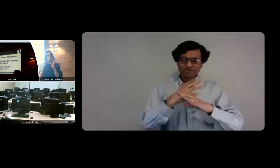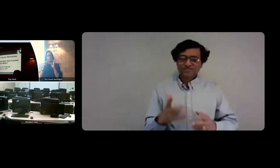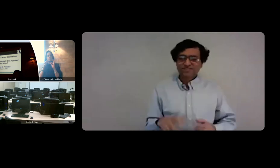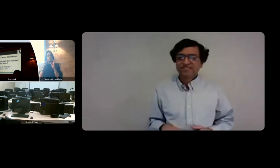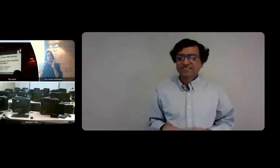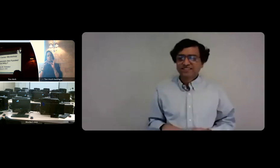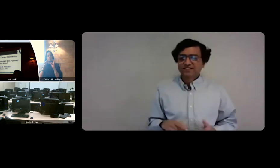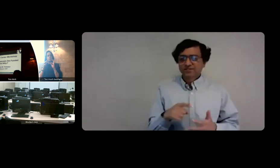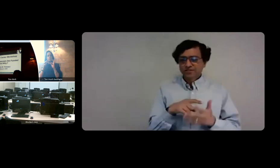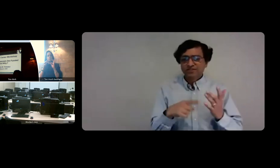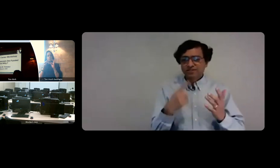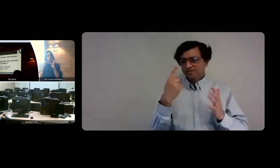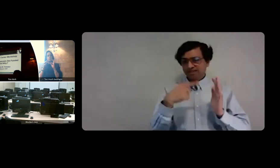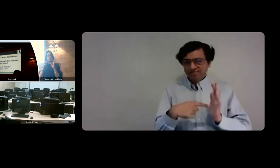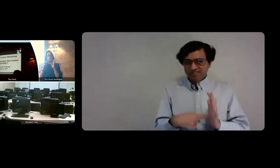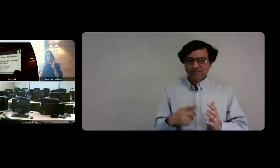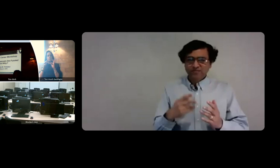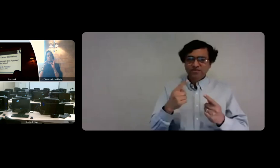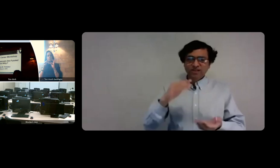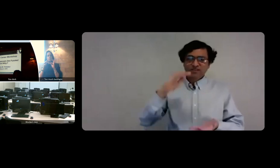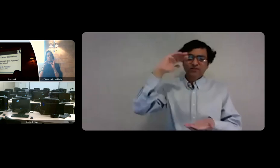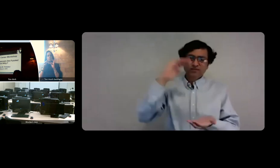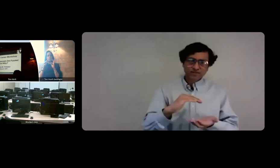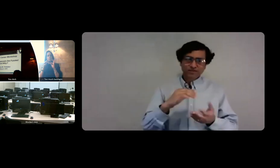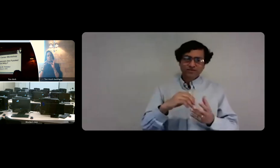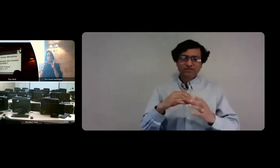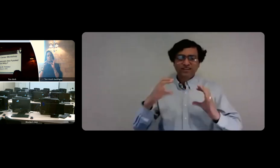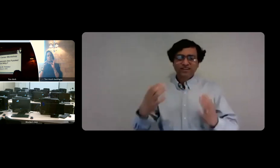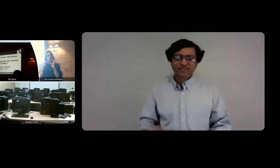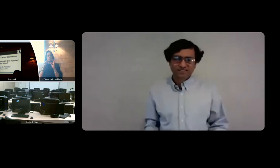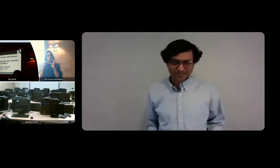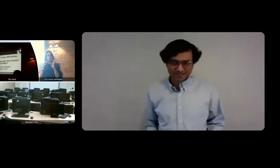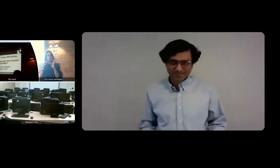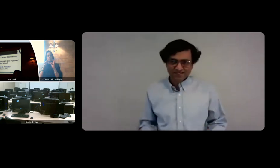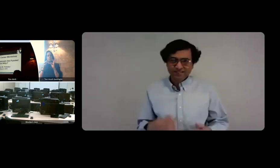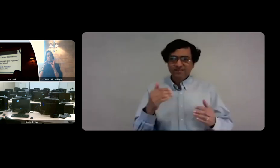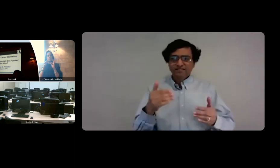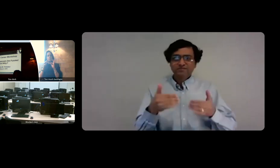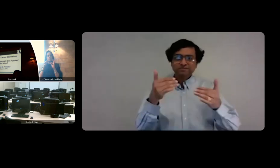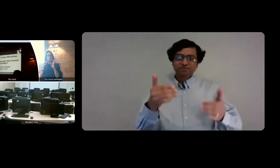looking through all the computer monitors. There are a couple examples of visual noise that we